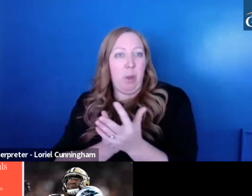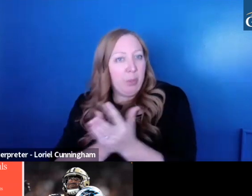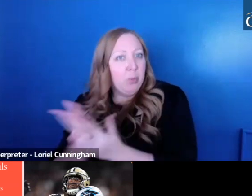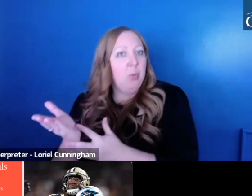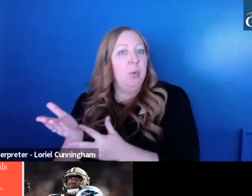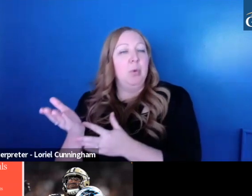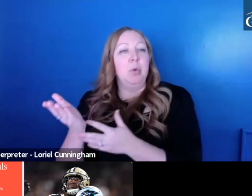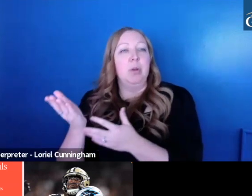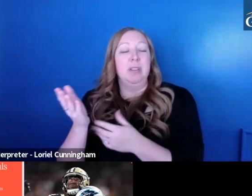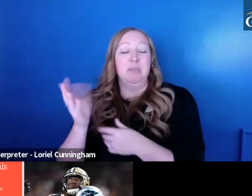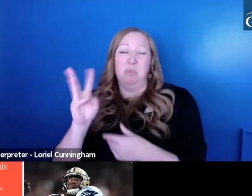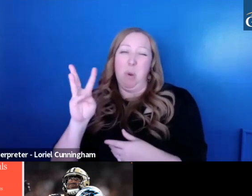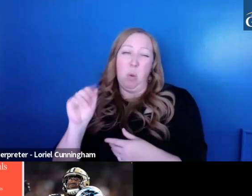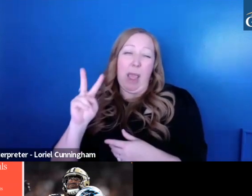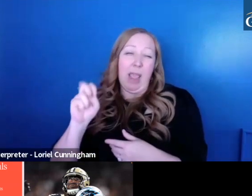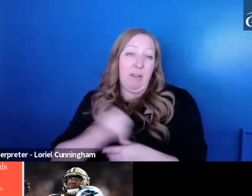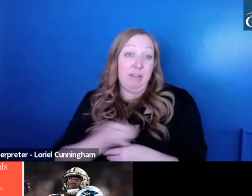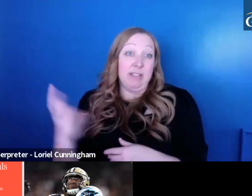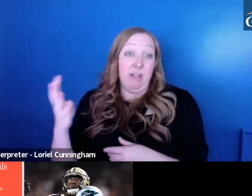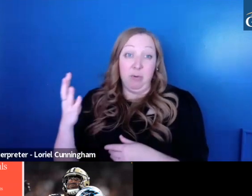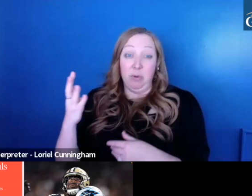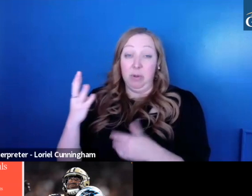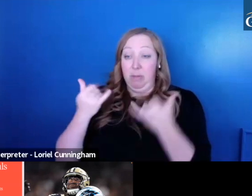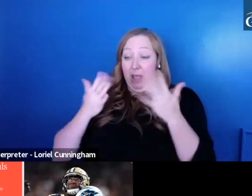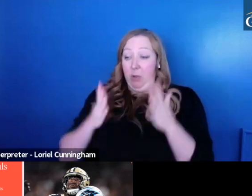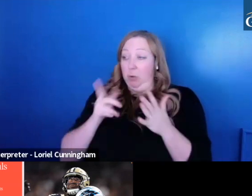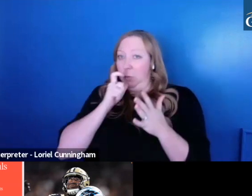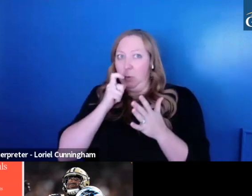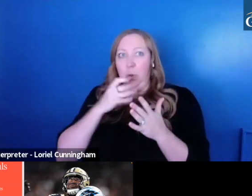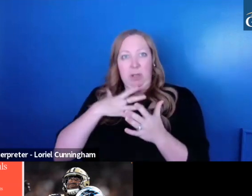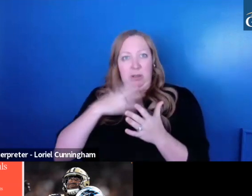who are having concussions and therefore the NFL in some ways , you can get paid out or the NFL can help you with some of